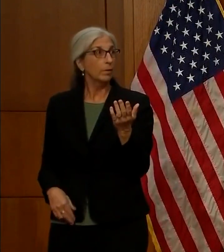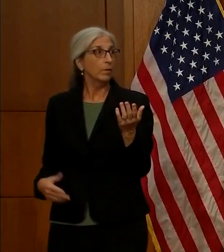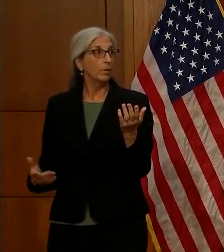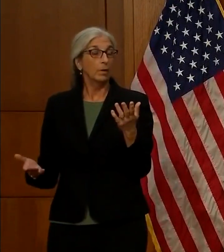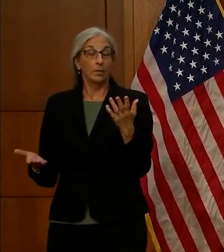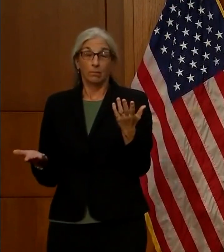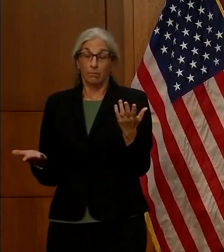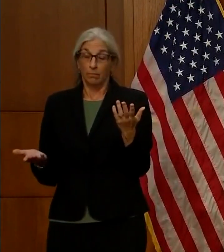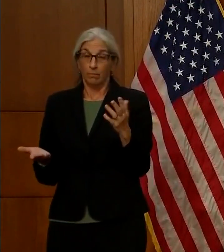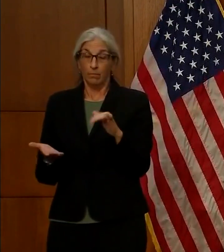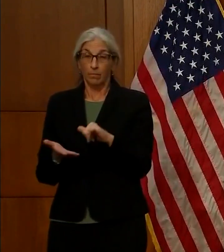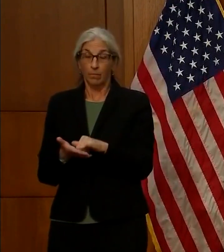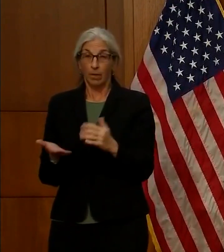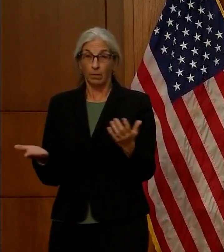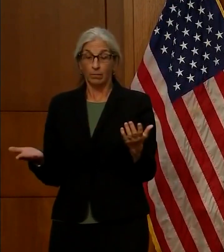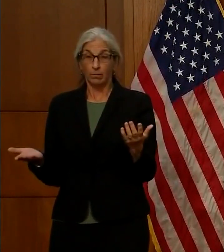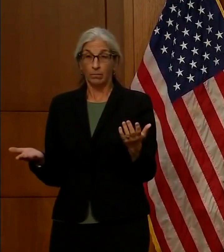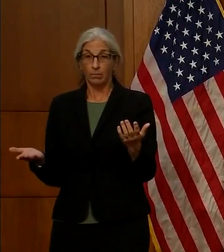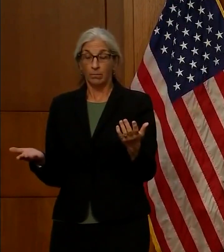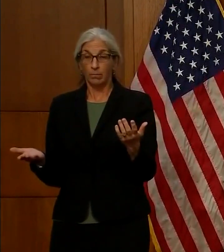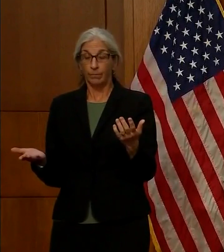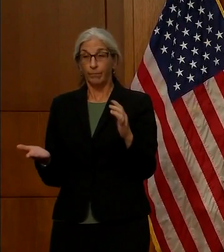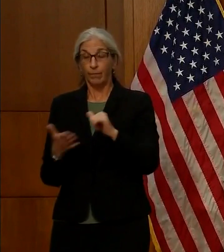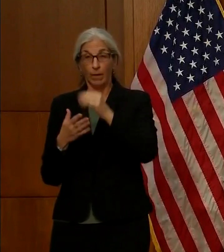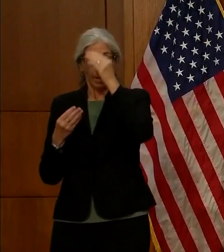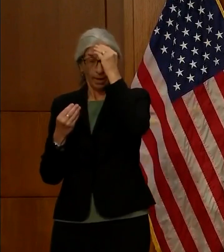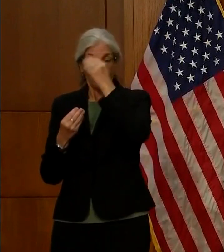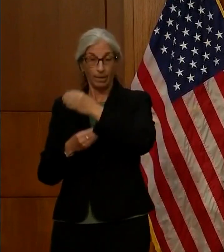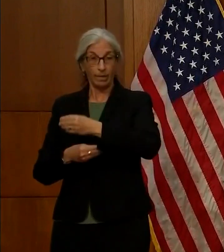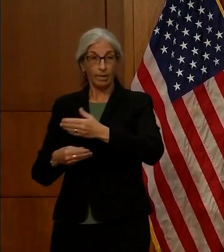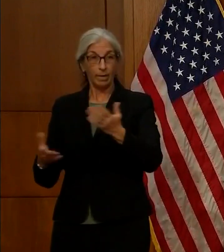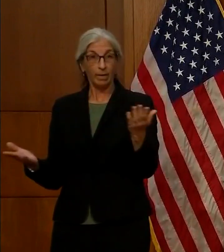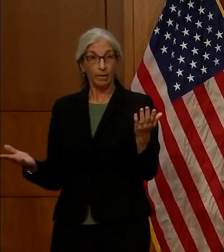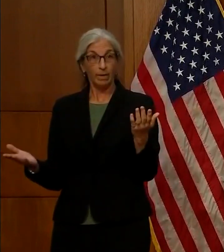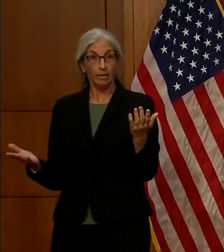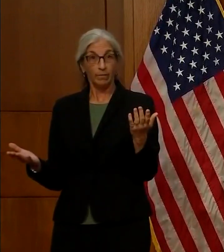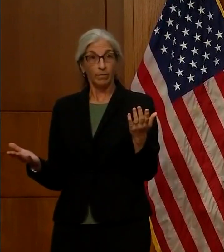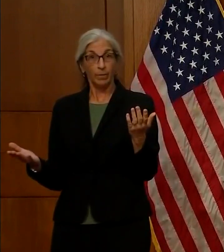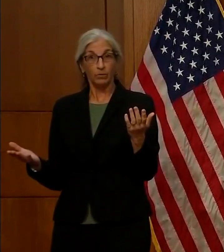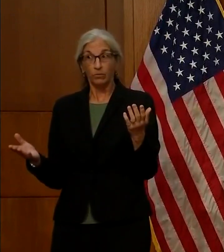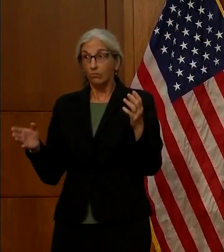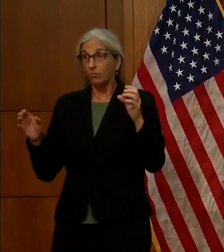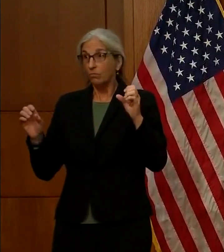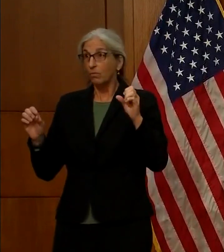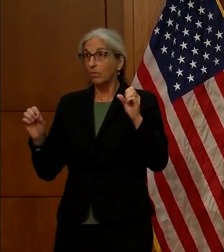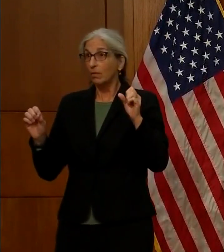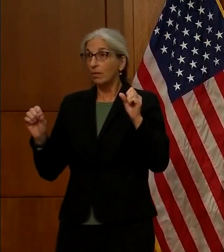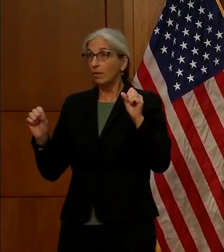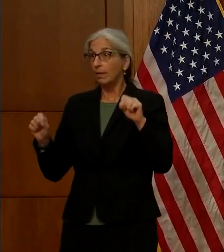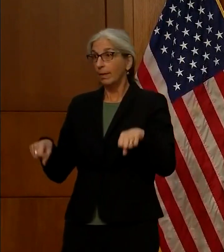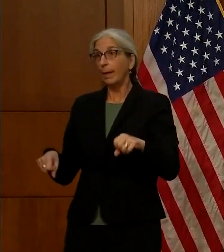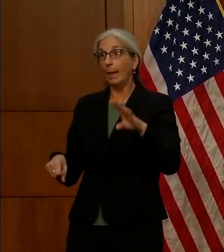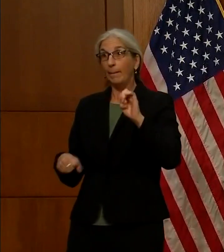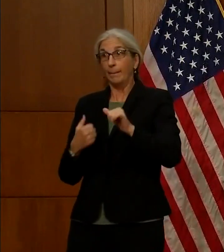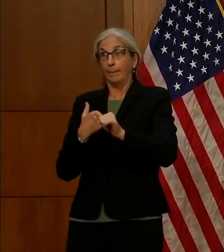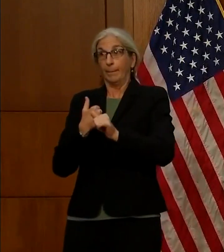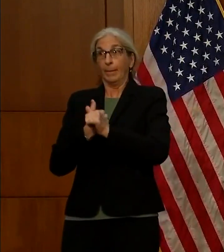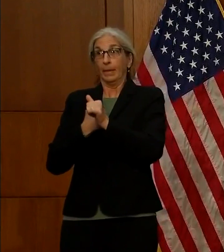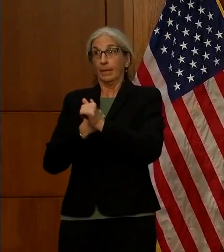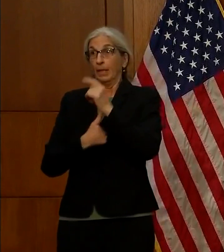PERSONAL- AND YOU KNOW IT